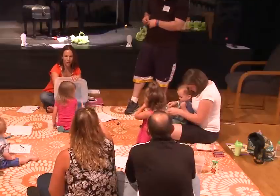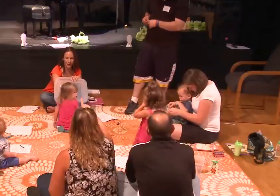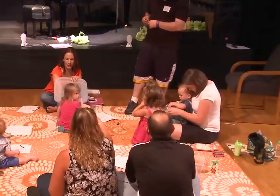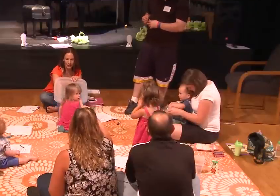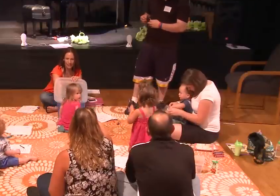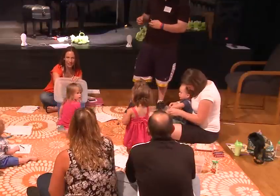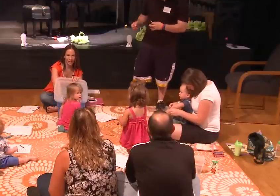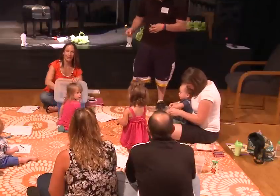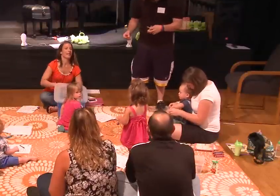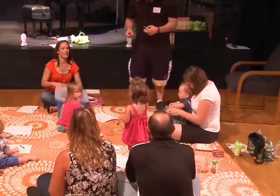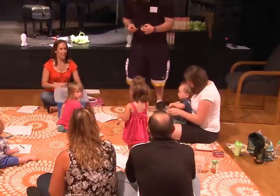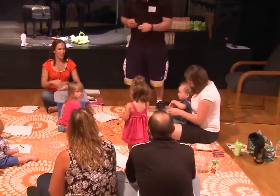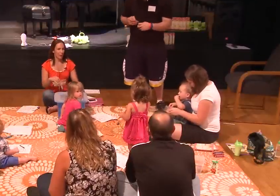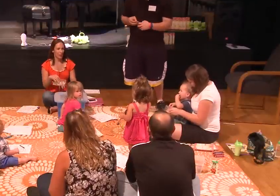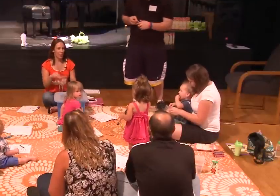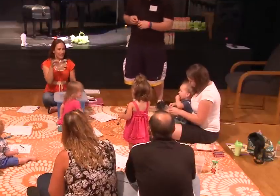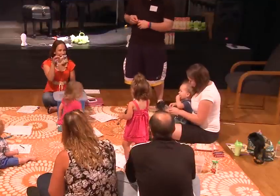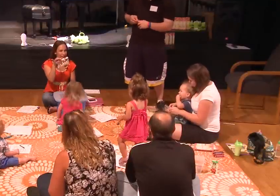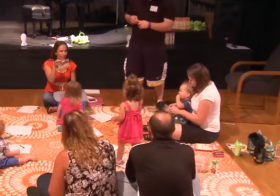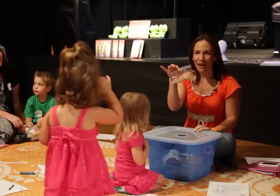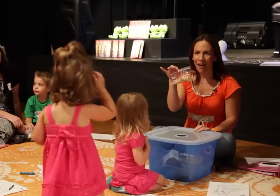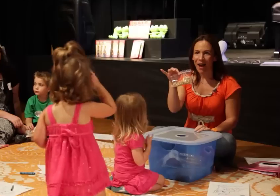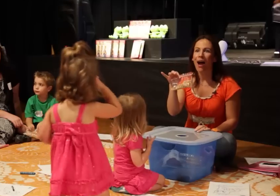Yeah. Did you get it? Let's see Ms. Bridget. What's that? What is that?